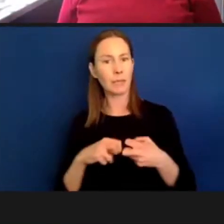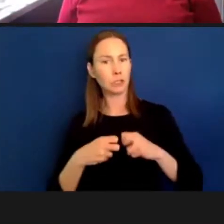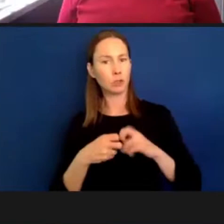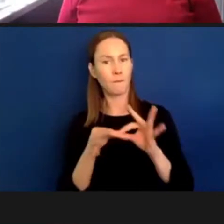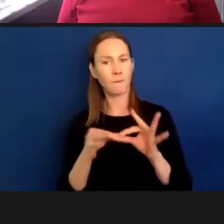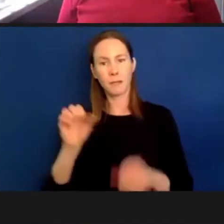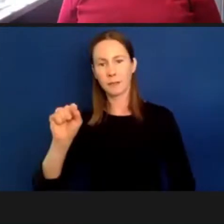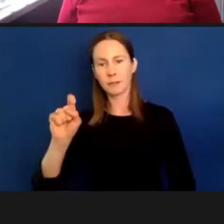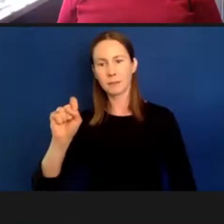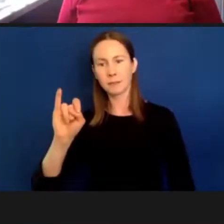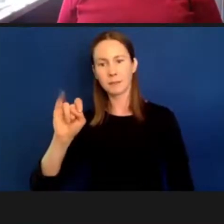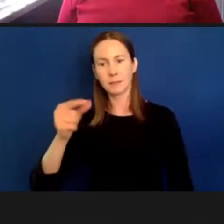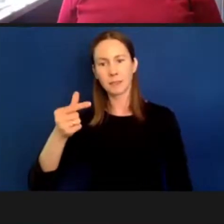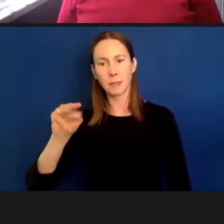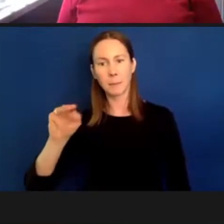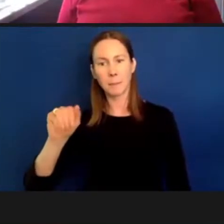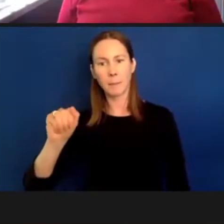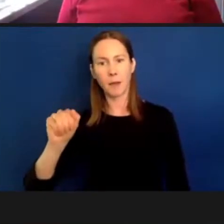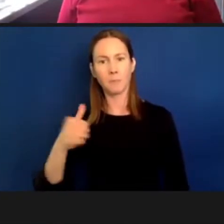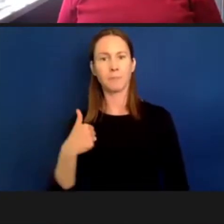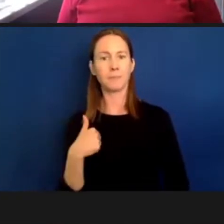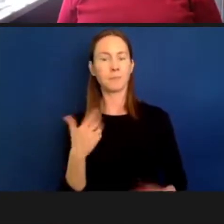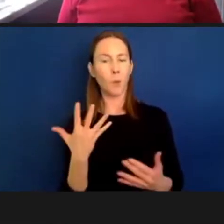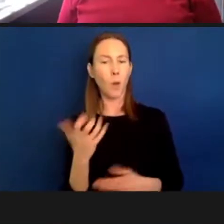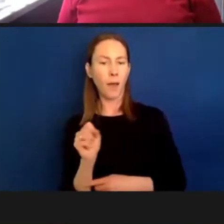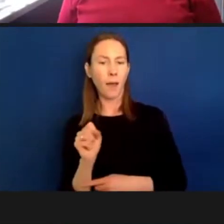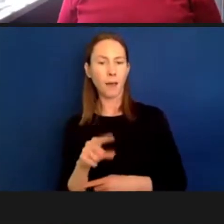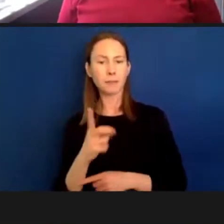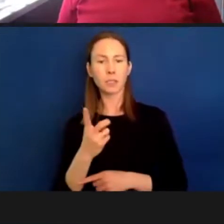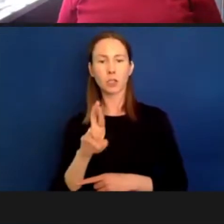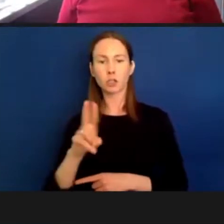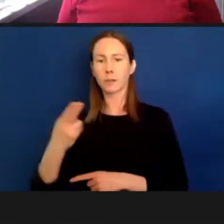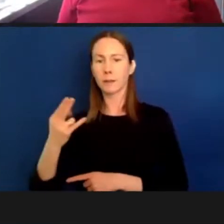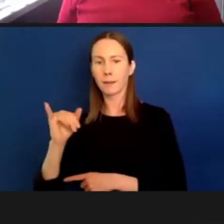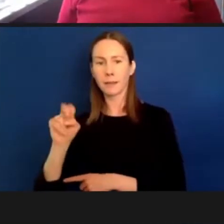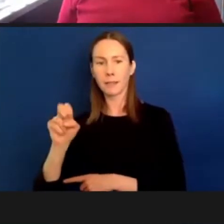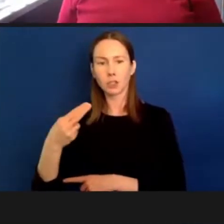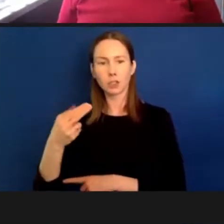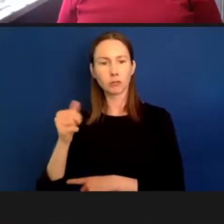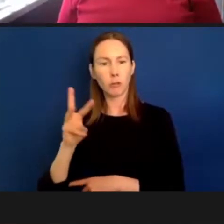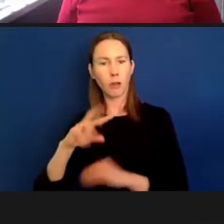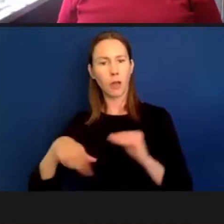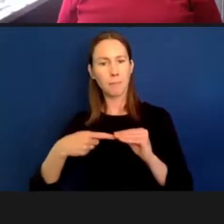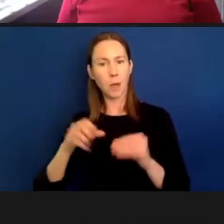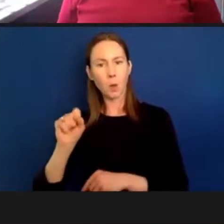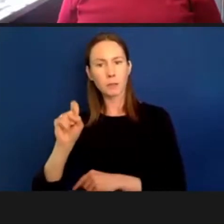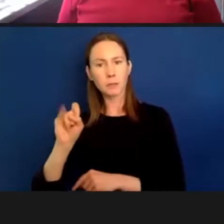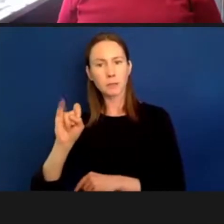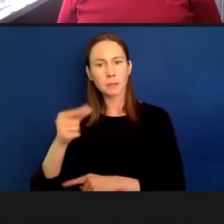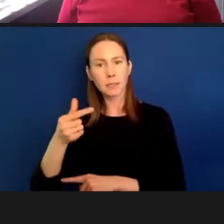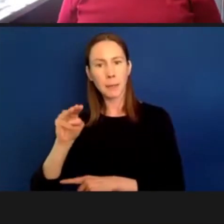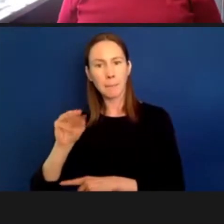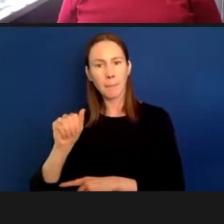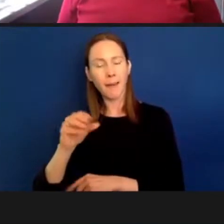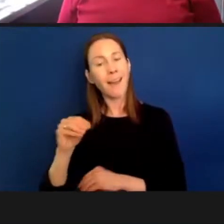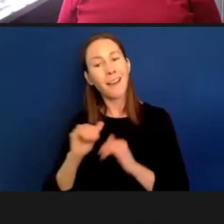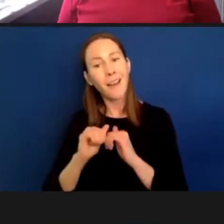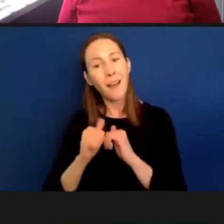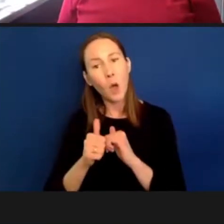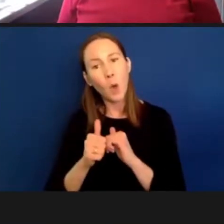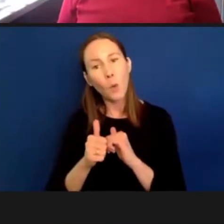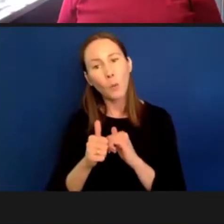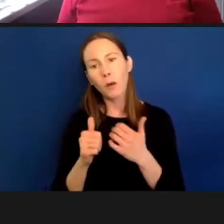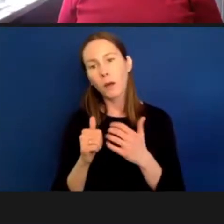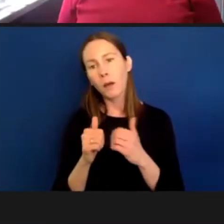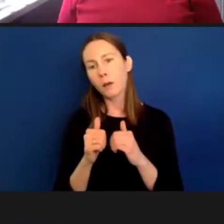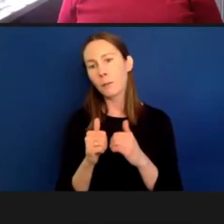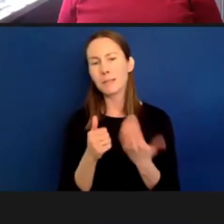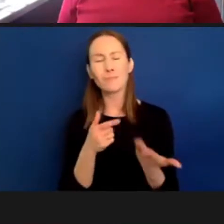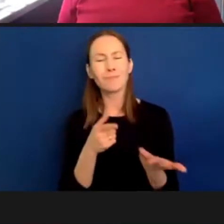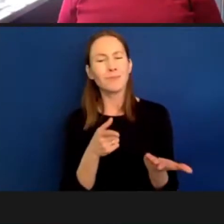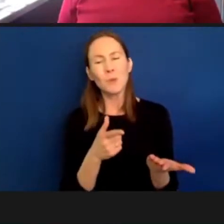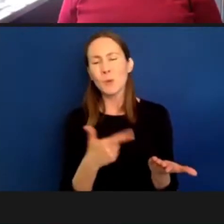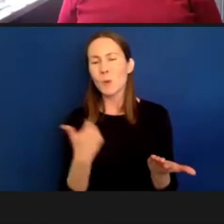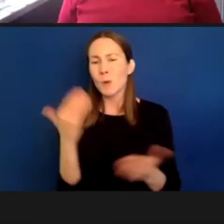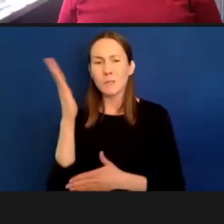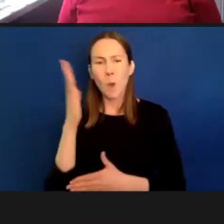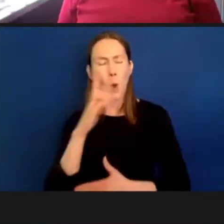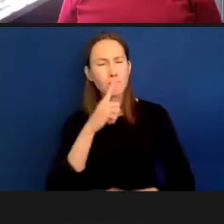So I wanted to ask Dr. Hinshaw about stigma and how—you spoke so powerfully about your